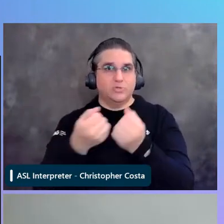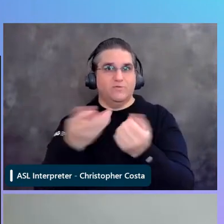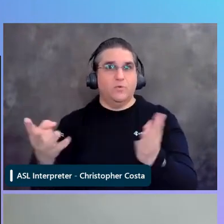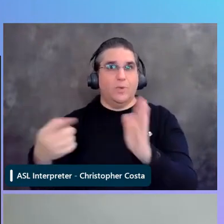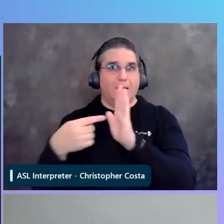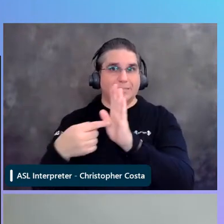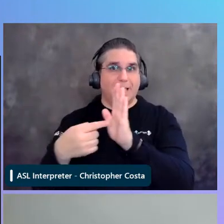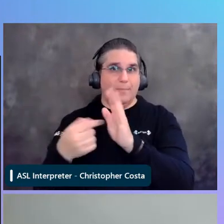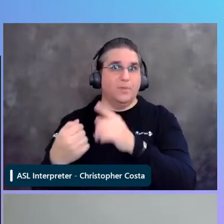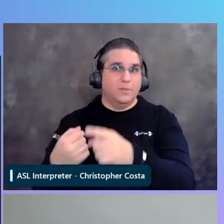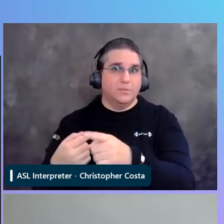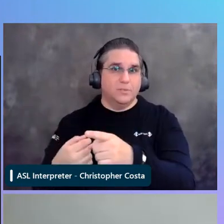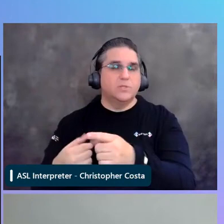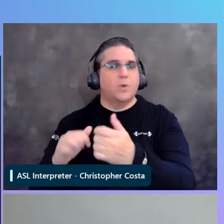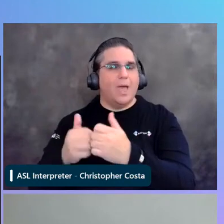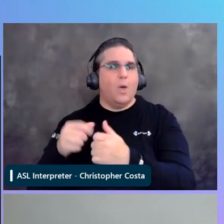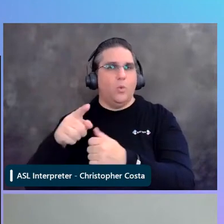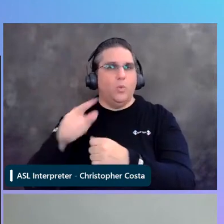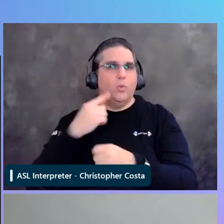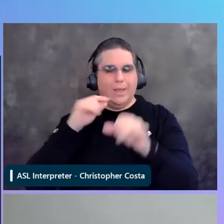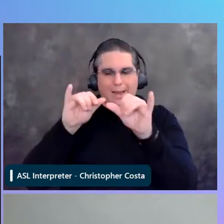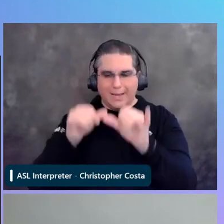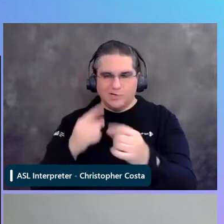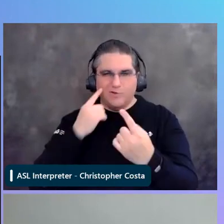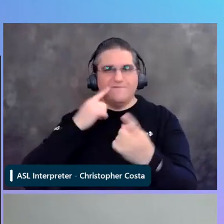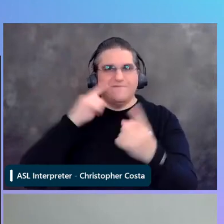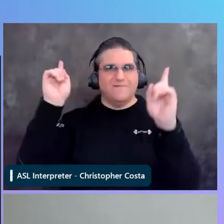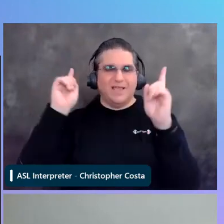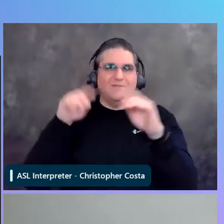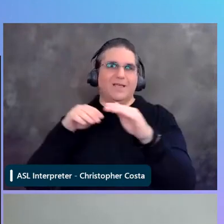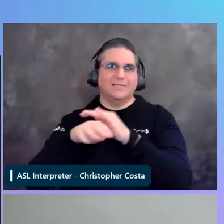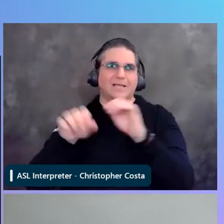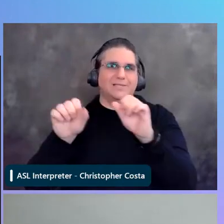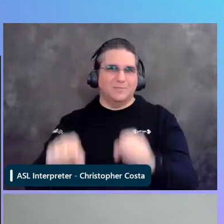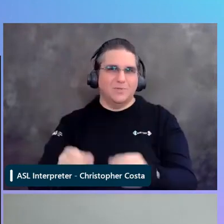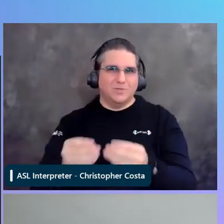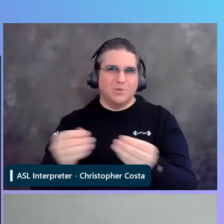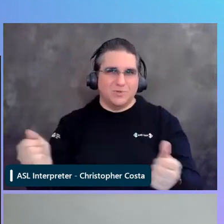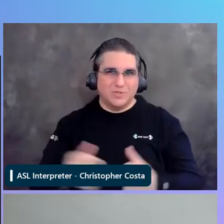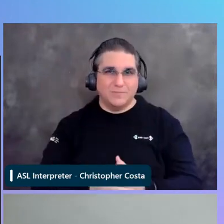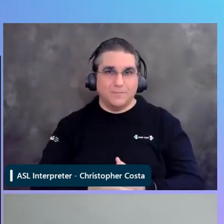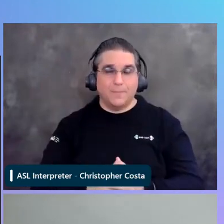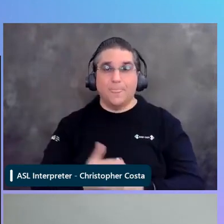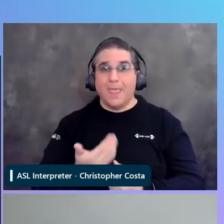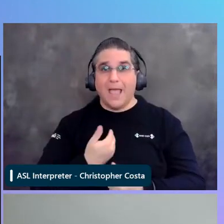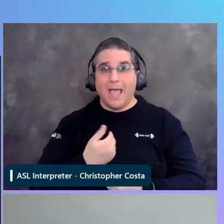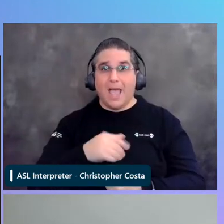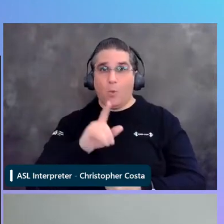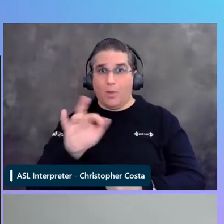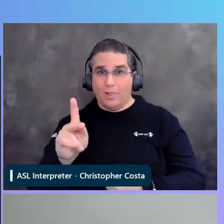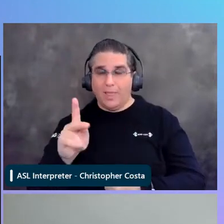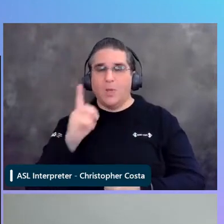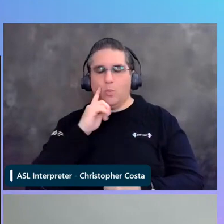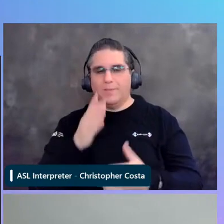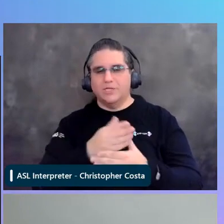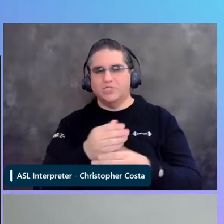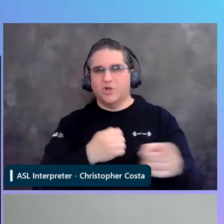engineer effective and accessible solutions. The URL for the blog post will be shared